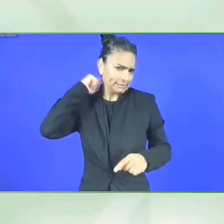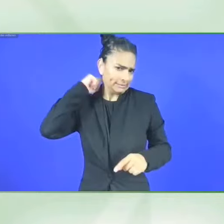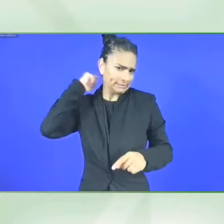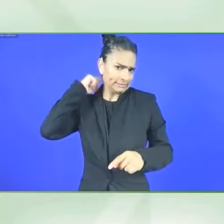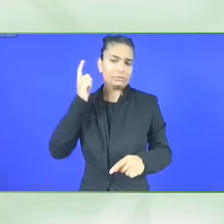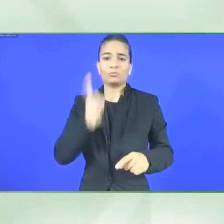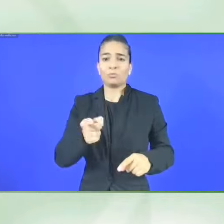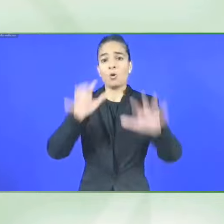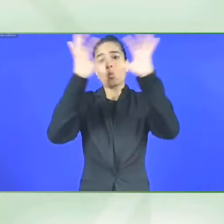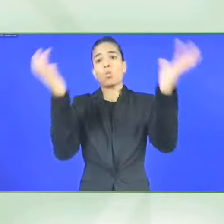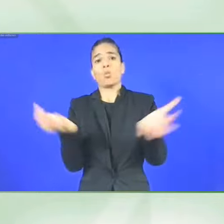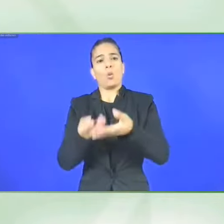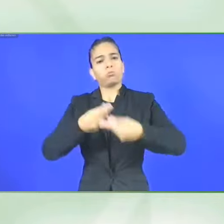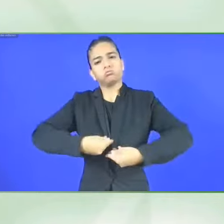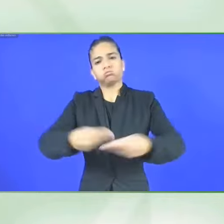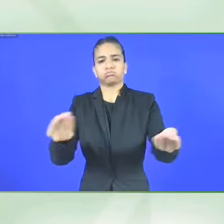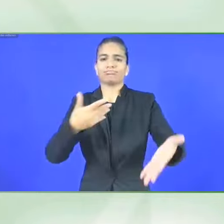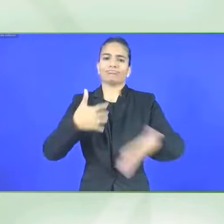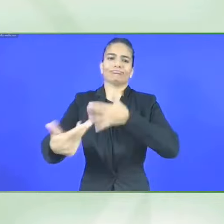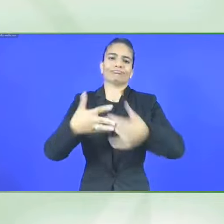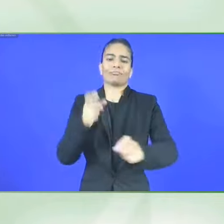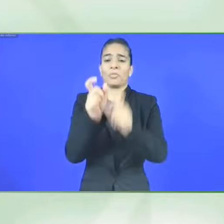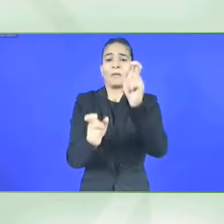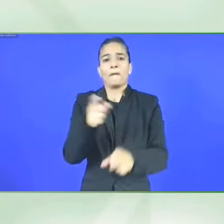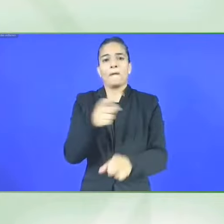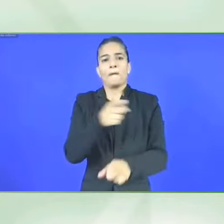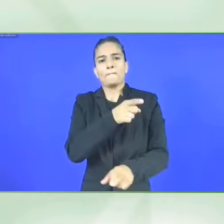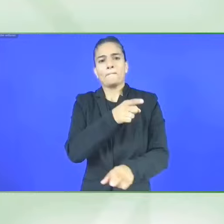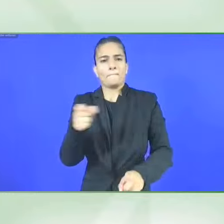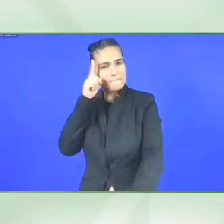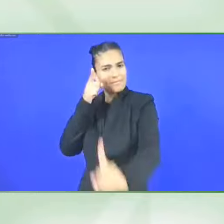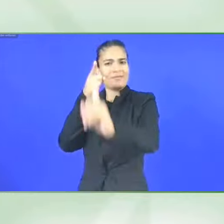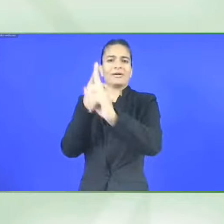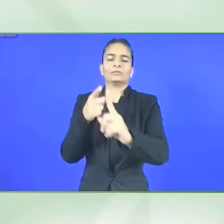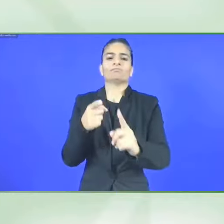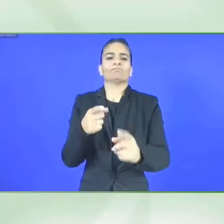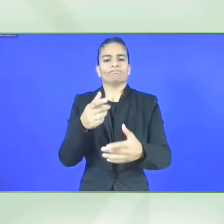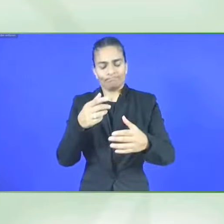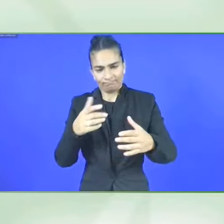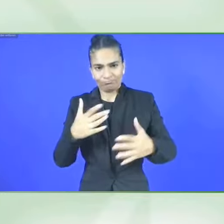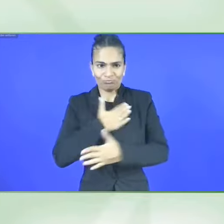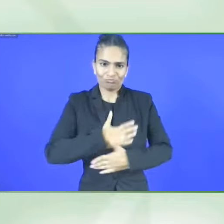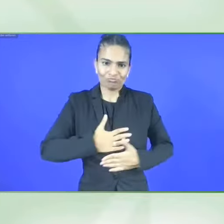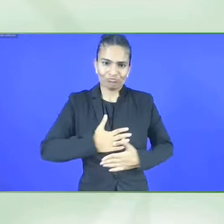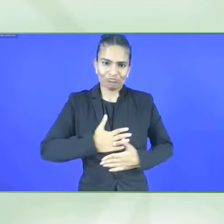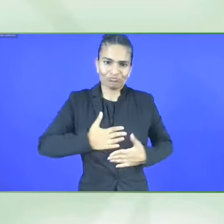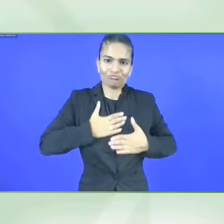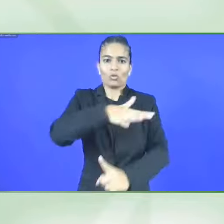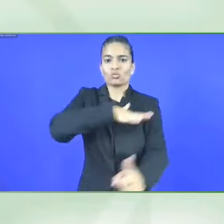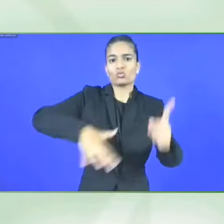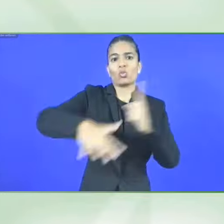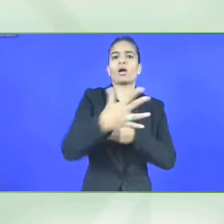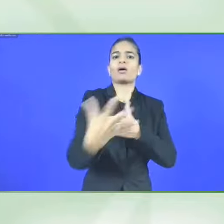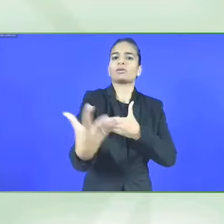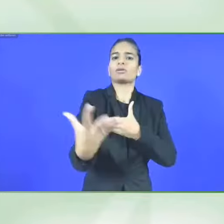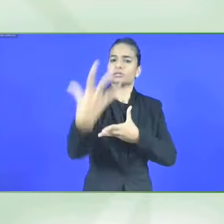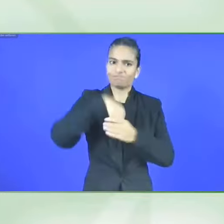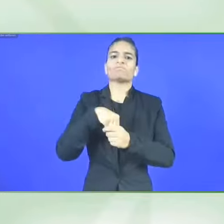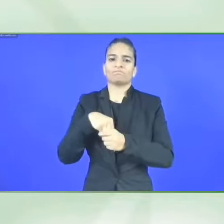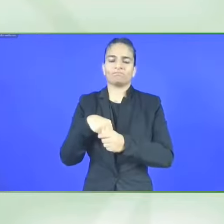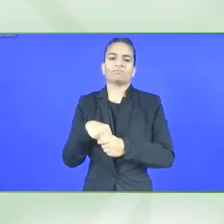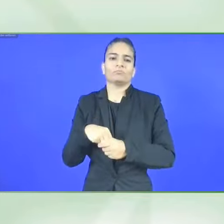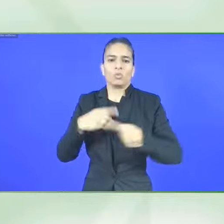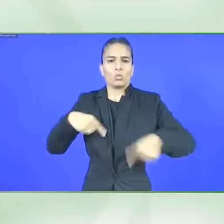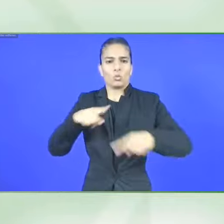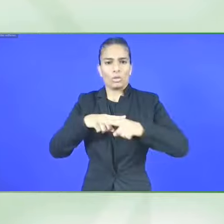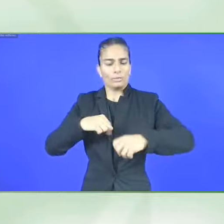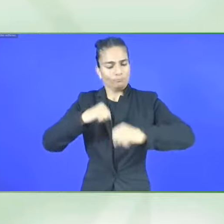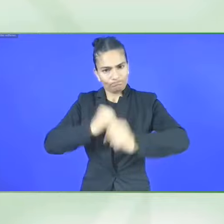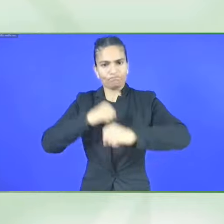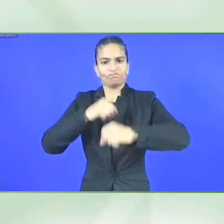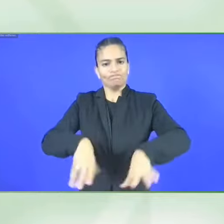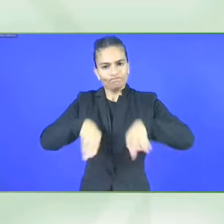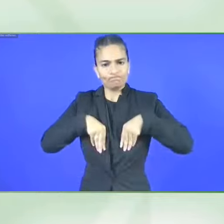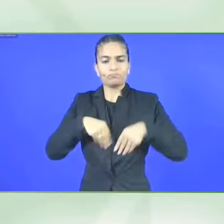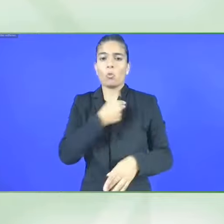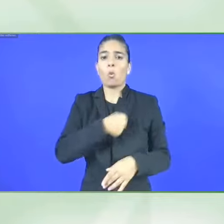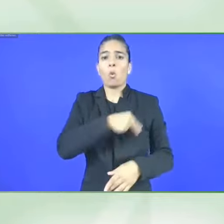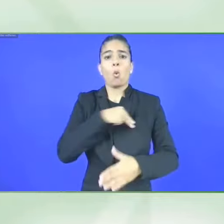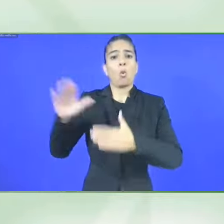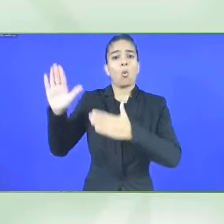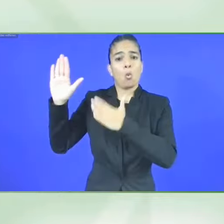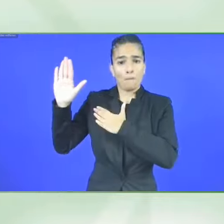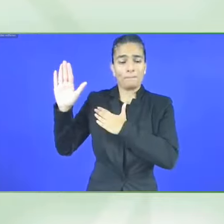They ensure that individuals with disabilities can fully immerse themselves in the richness